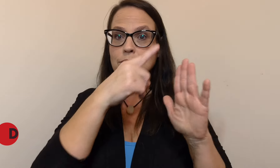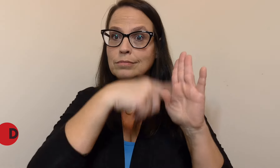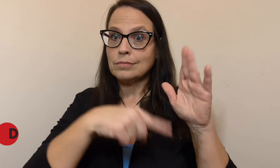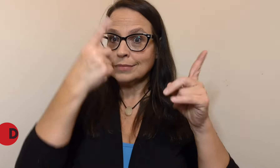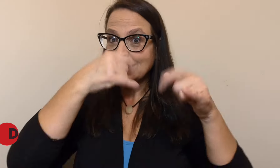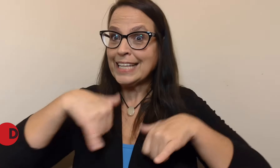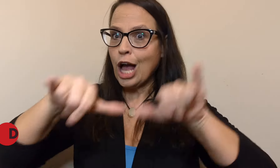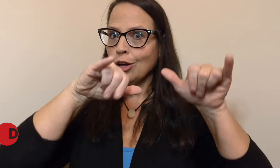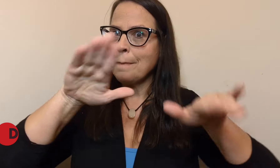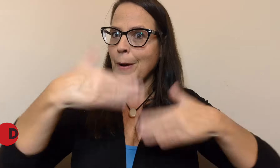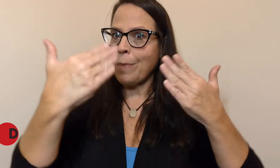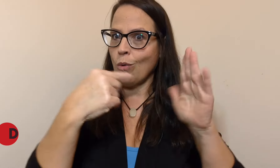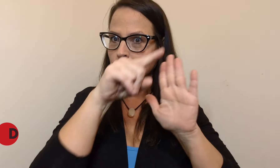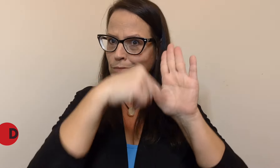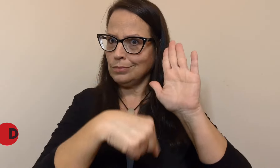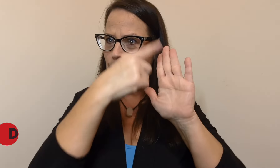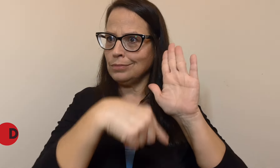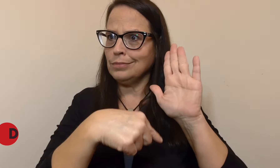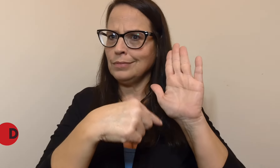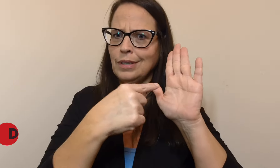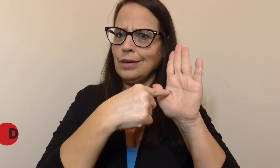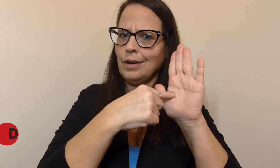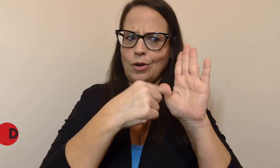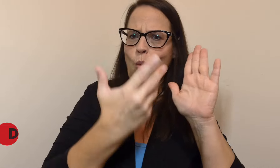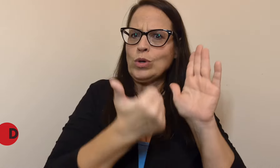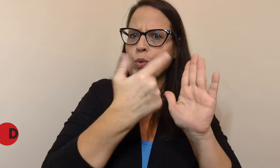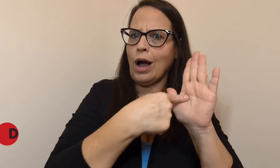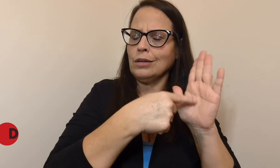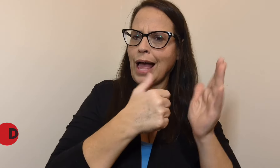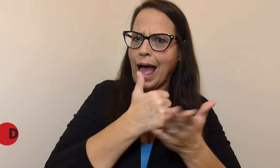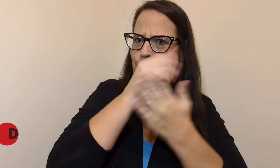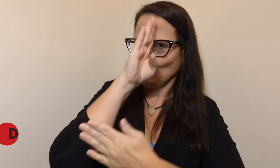What is being proposed in the Standard that directly